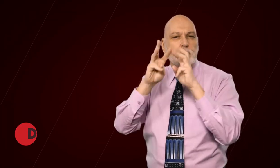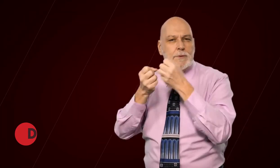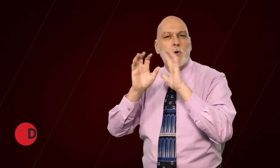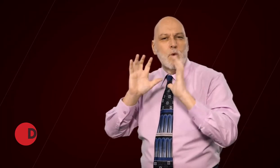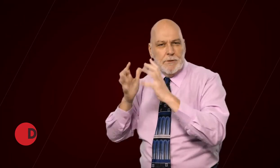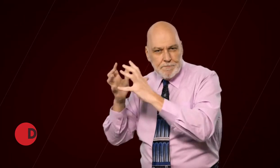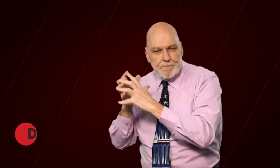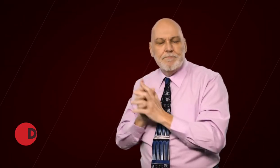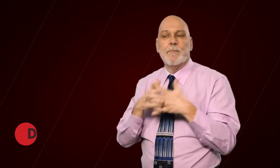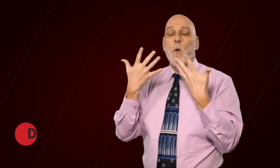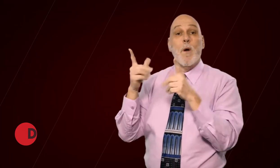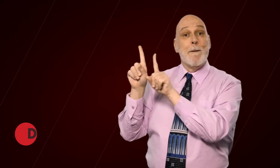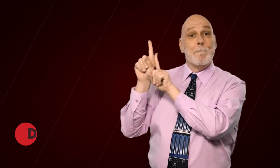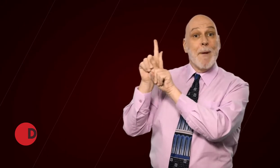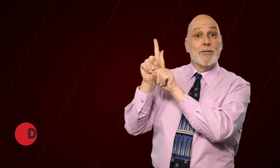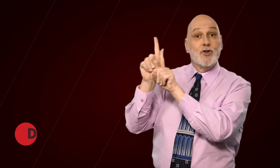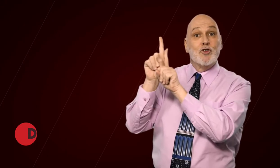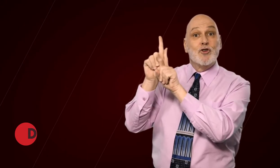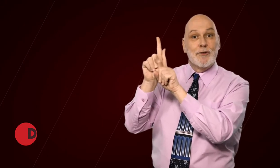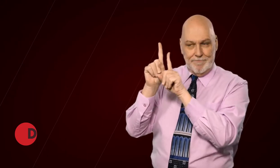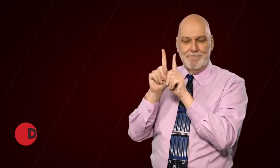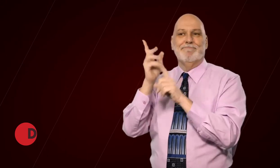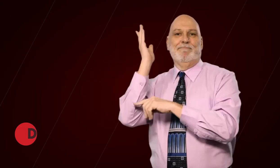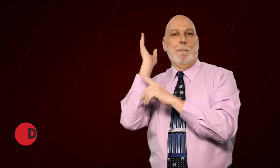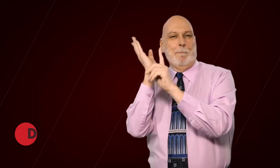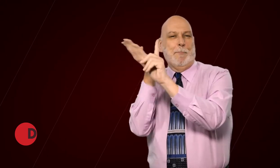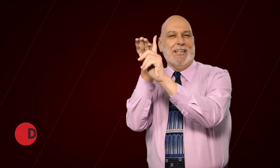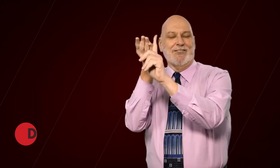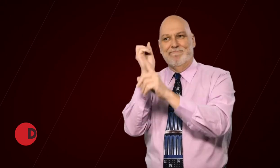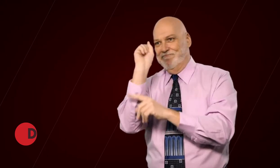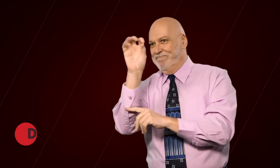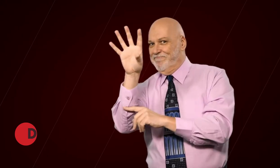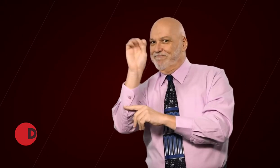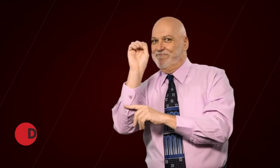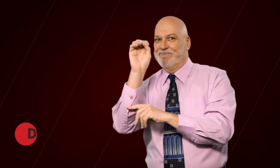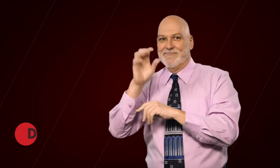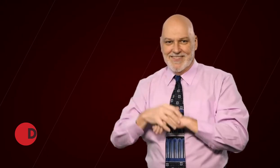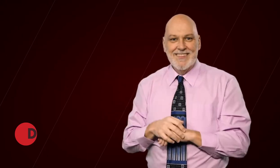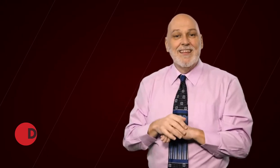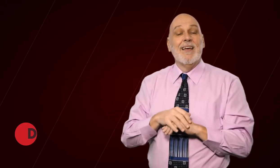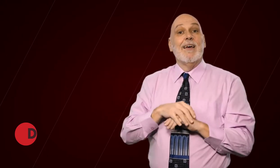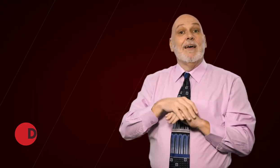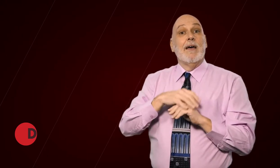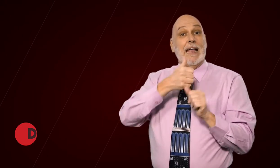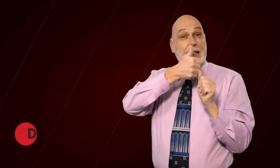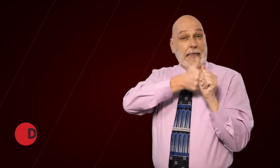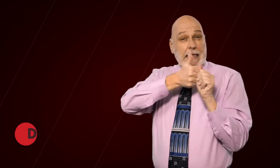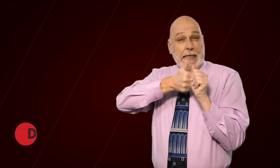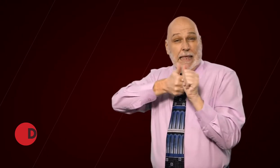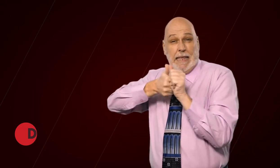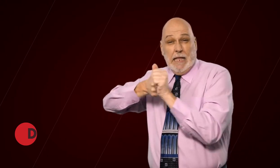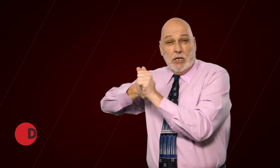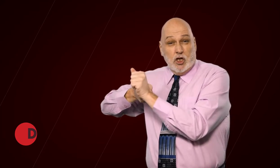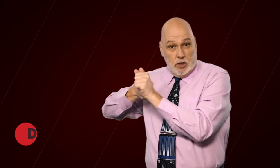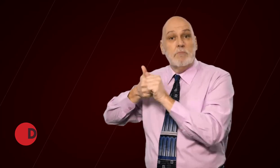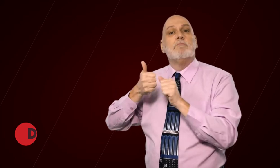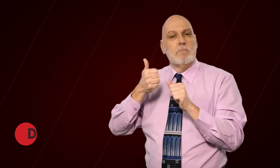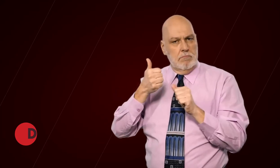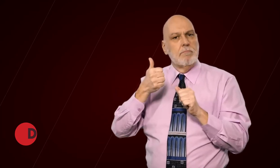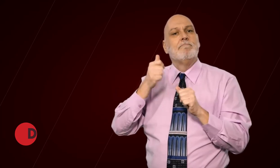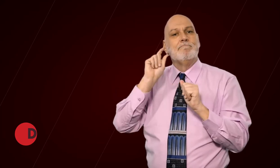attend workshops and mentorship for the pitch.